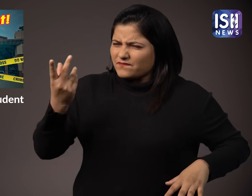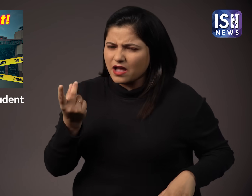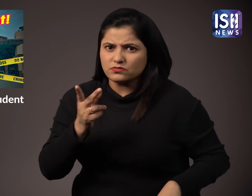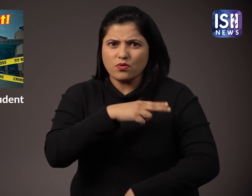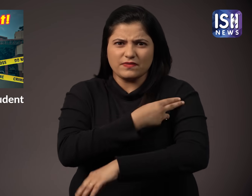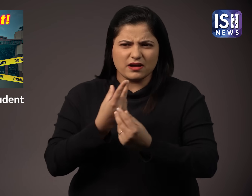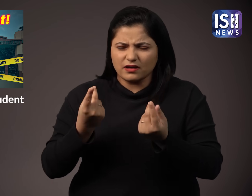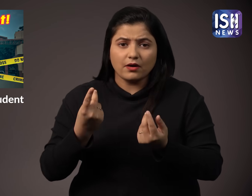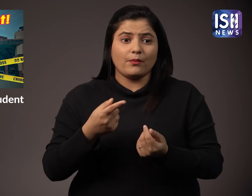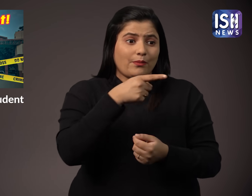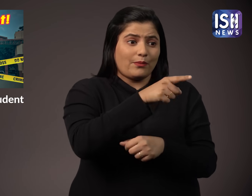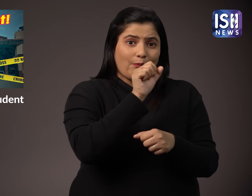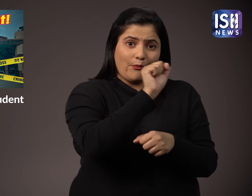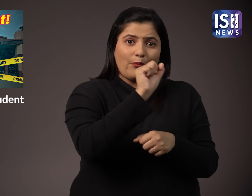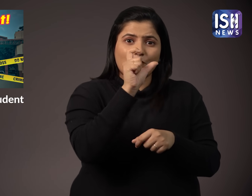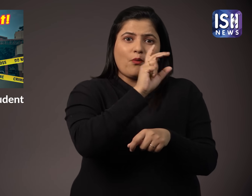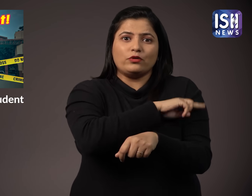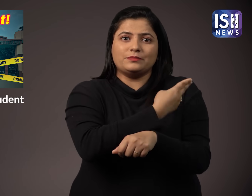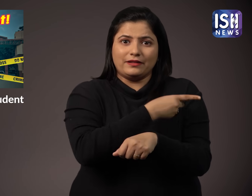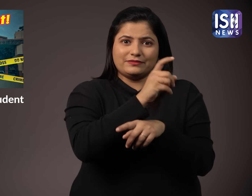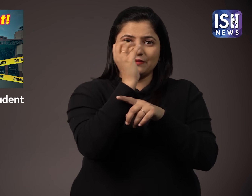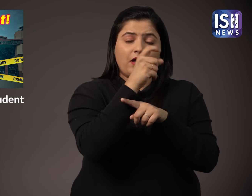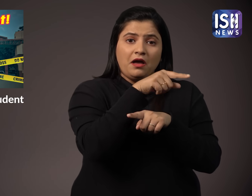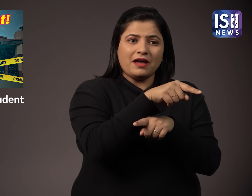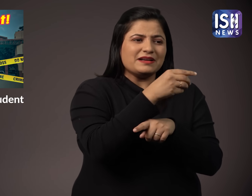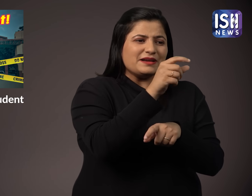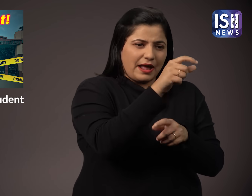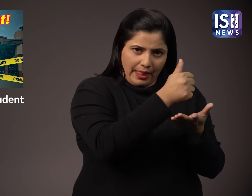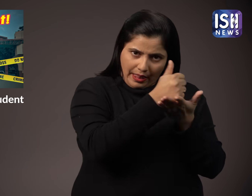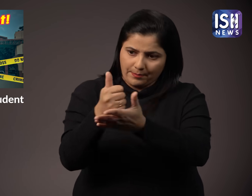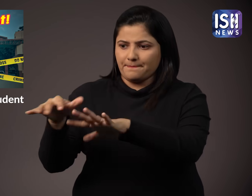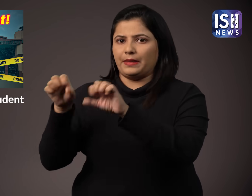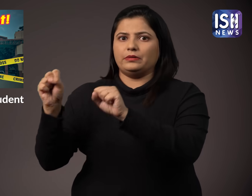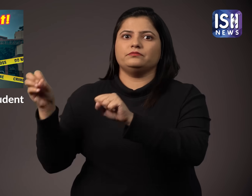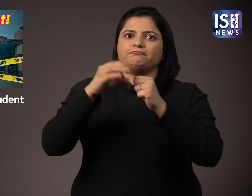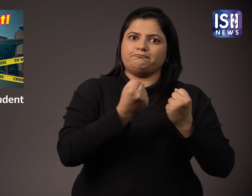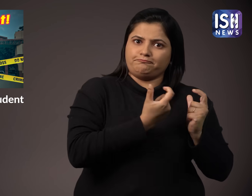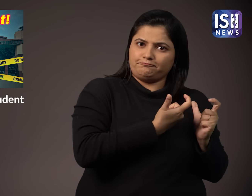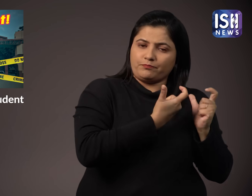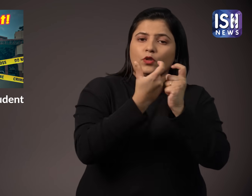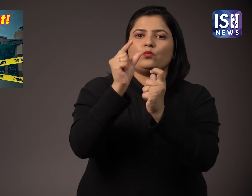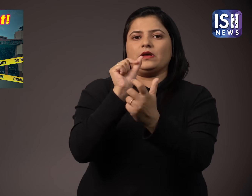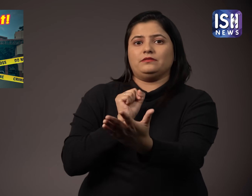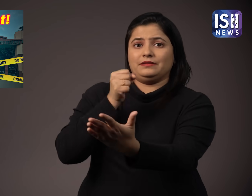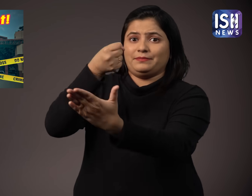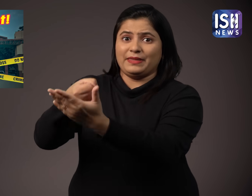He wanted to go to the hospital; he went to the college health center, where they arranged an ambulance to take him to United Hospital.